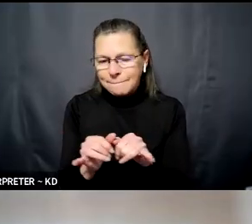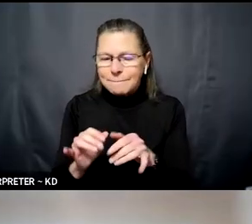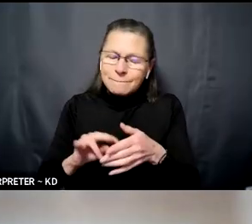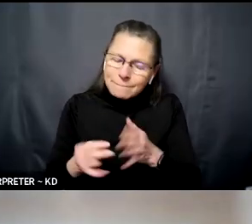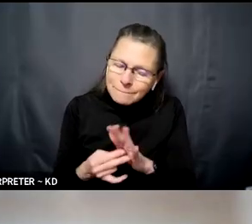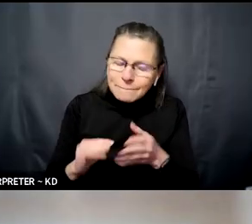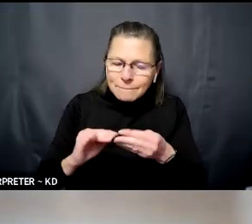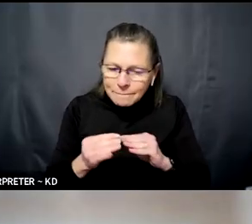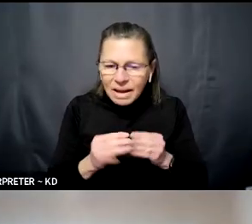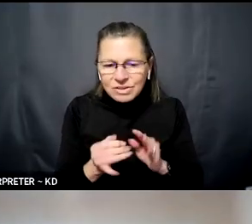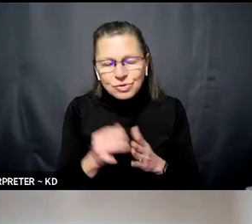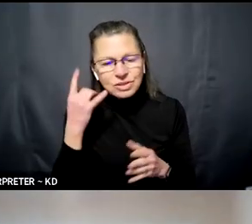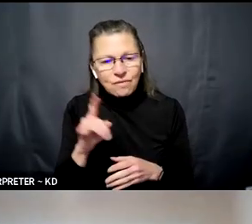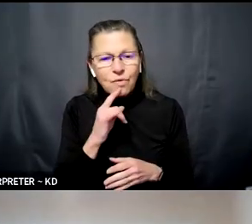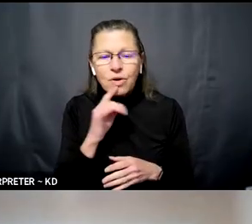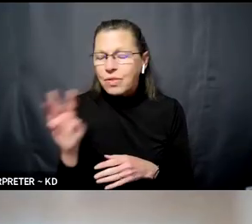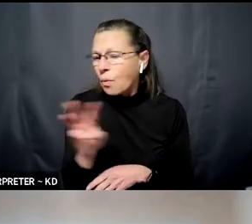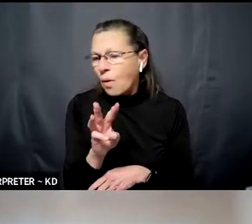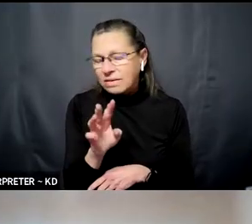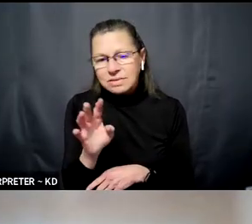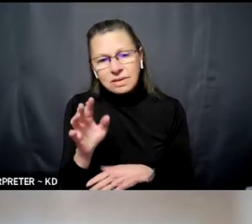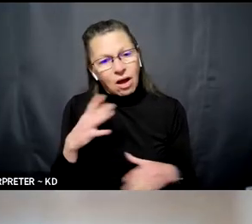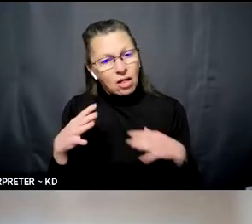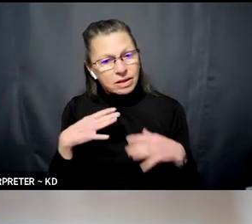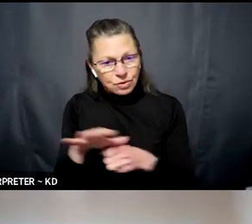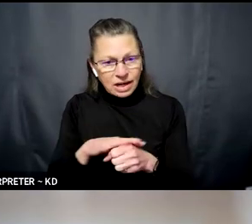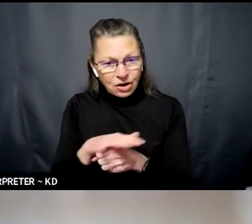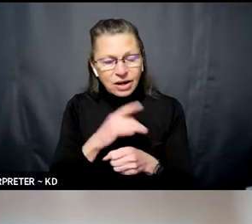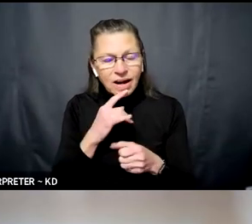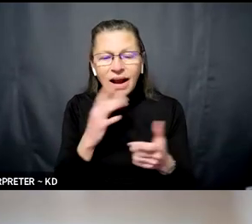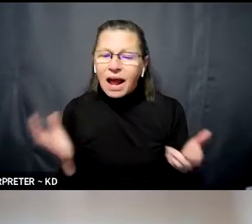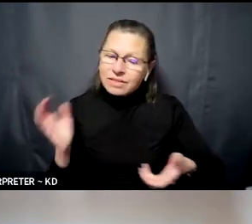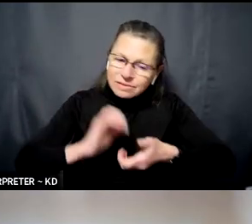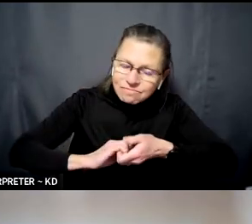current study that you will be hearing about today exploring the relationship between trauma and HIV